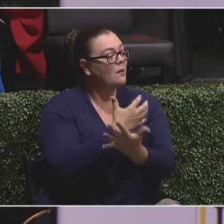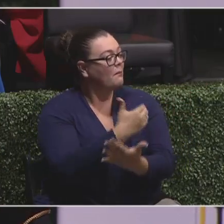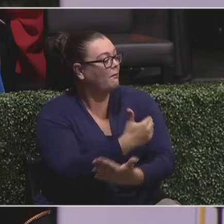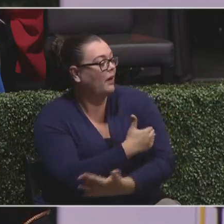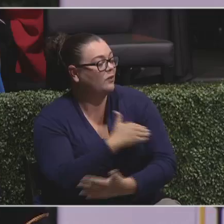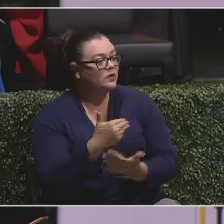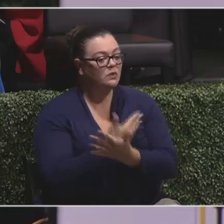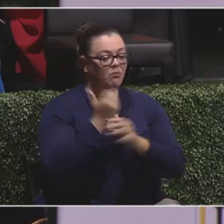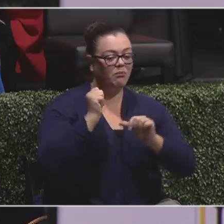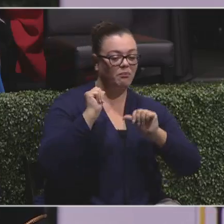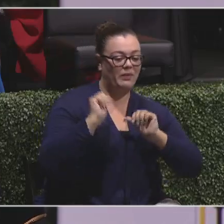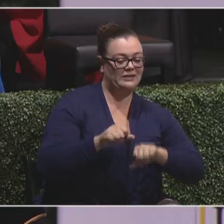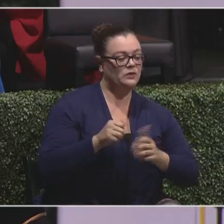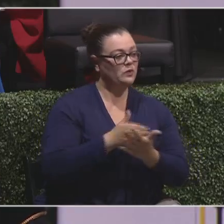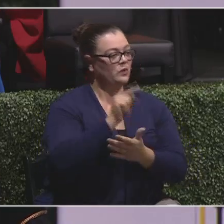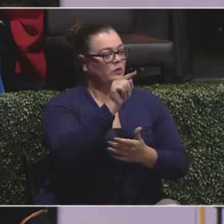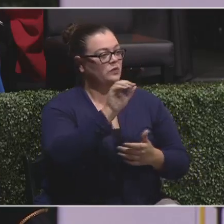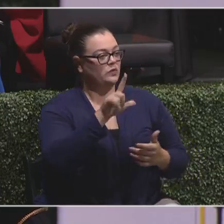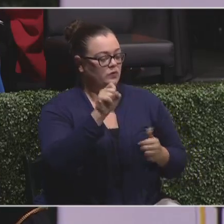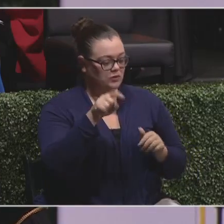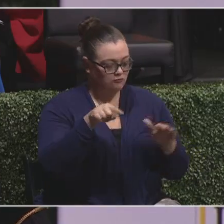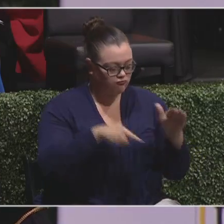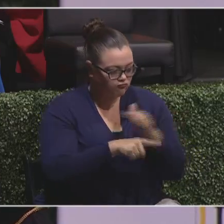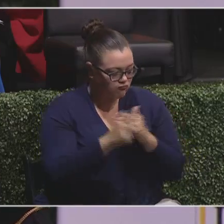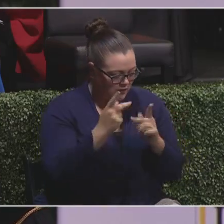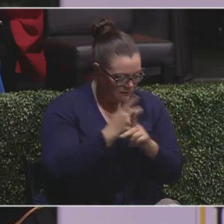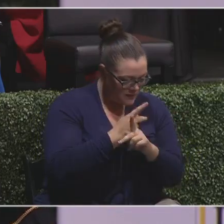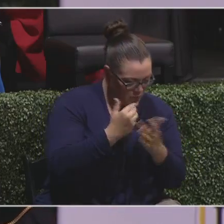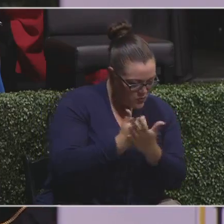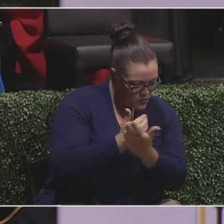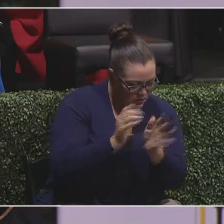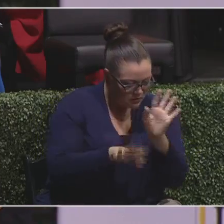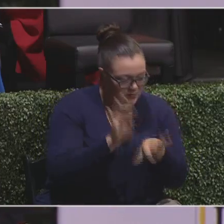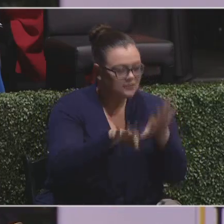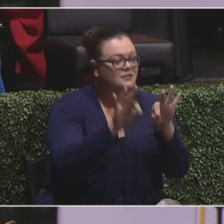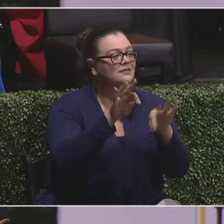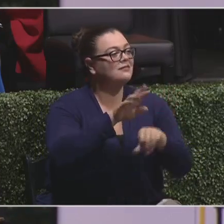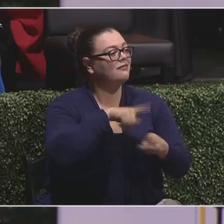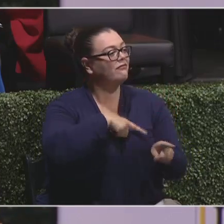BECAME AN EVEN MORE I MPACTFUL FORCE FOR CHANGE. DURING YOUR TIME HERE SCIENCE AND